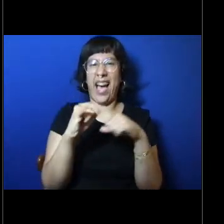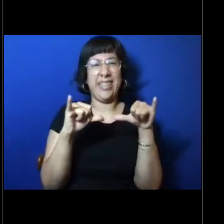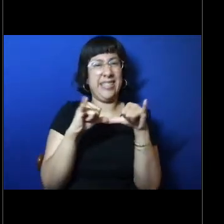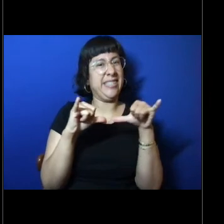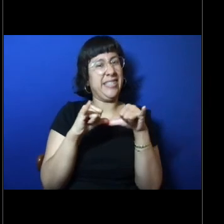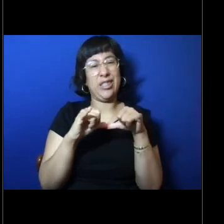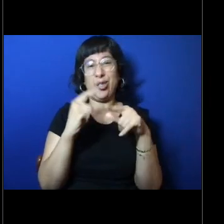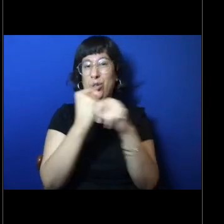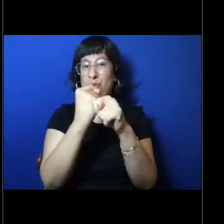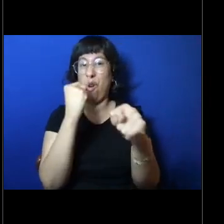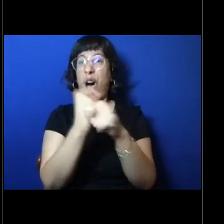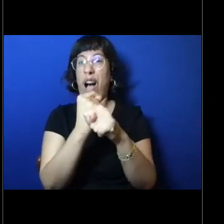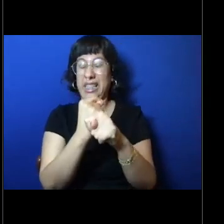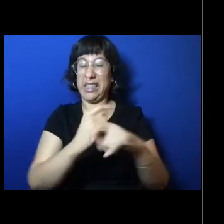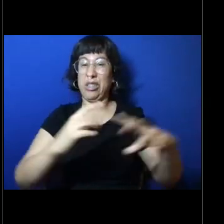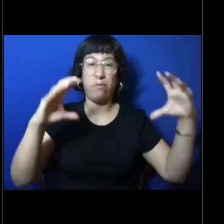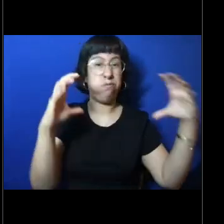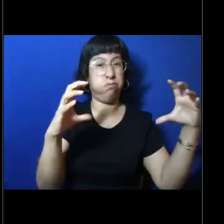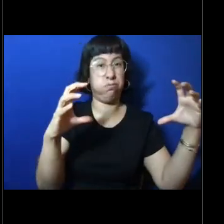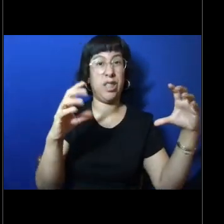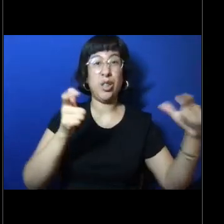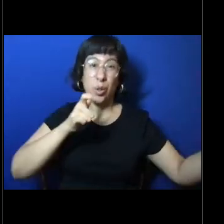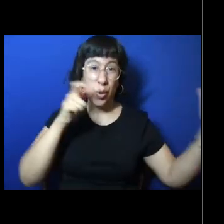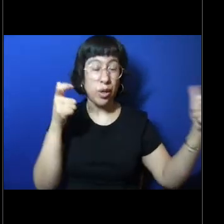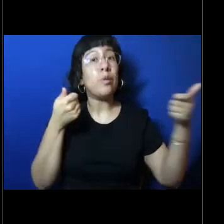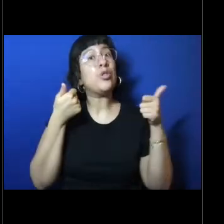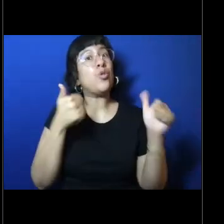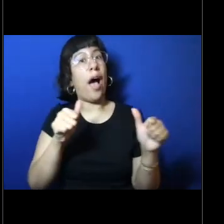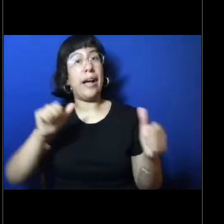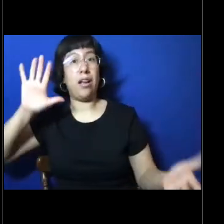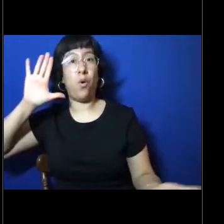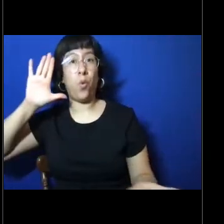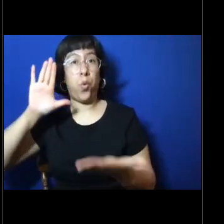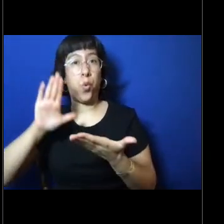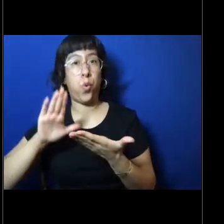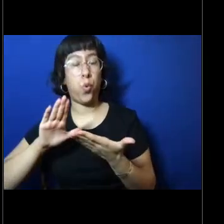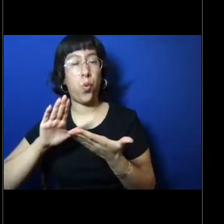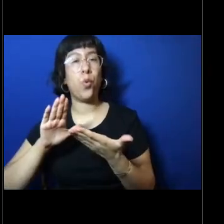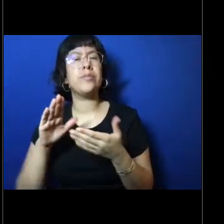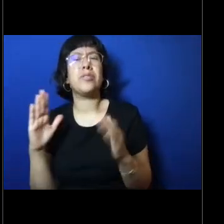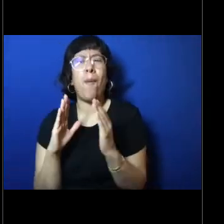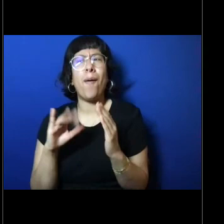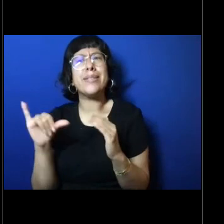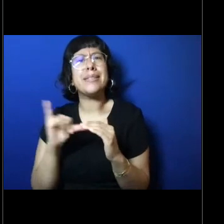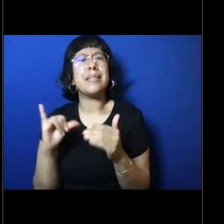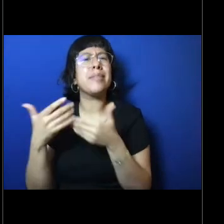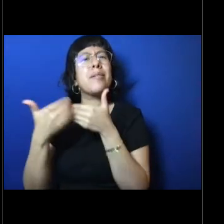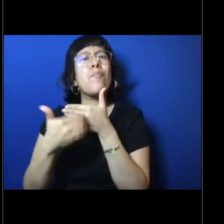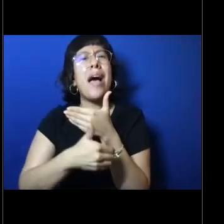I think on that image that we saw earlier it was like the size of a watermelon. But, what you see here is literally like the shape of a loaf of bread.